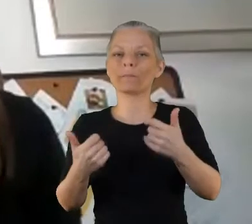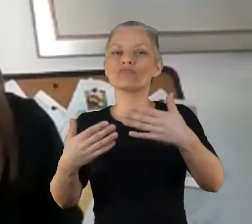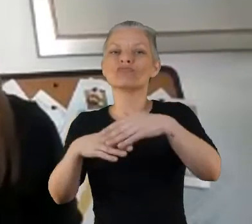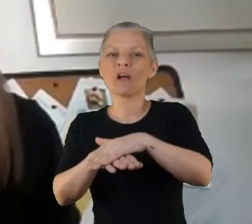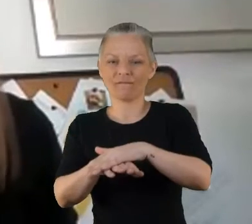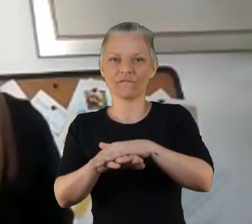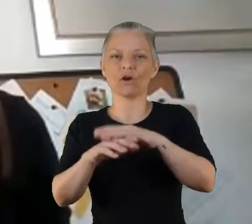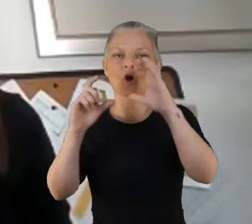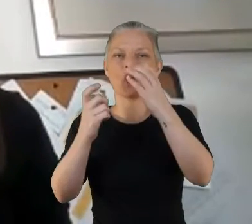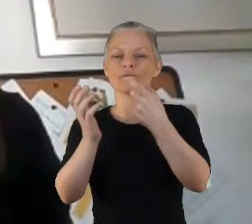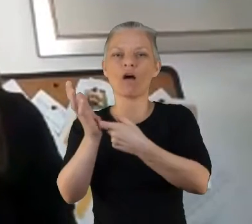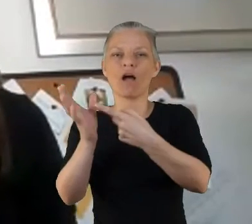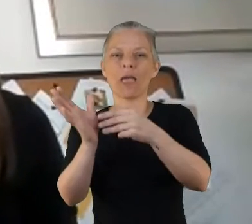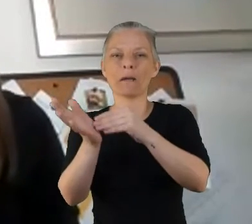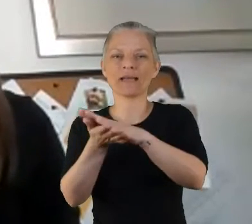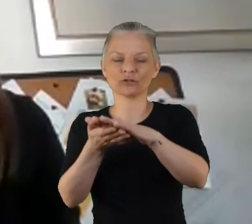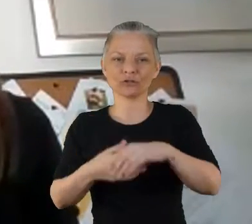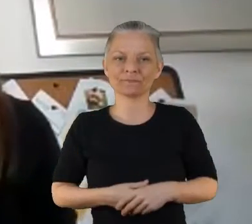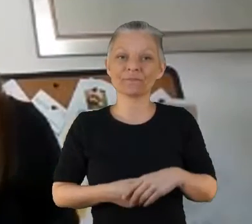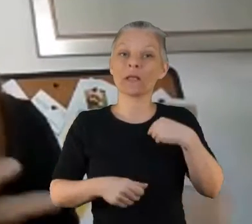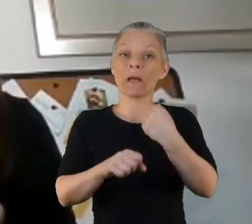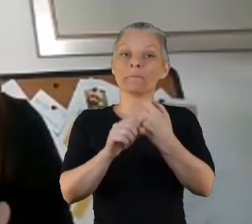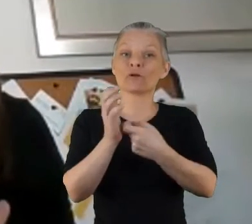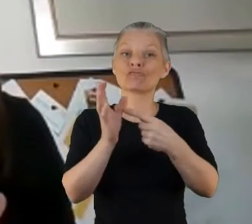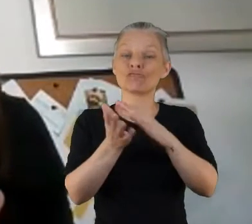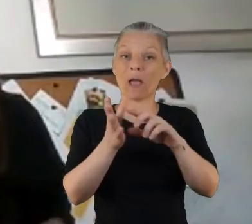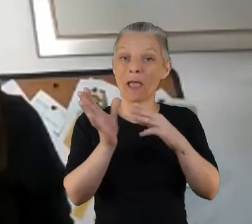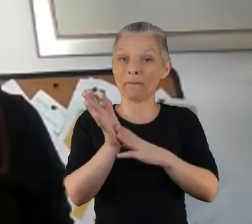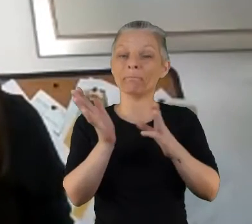you in your group as a peer facilitator. For instance you may be running a group just now